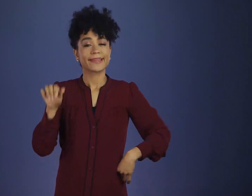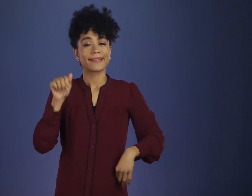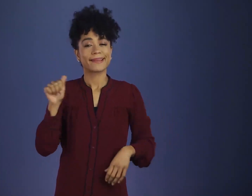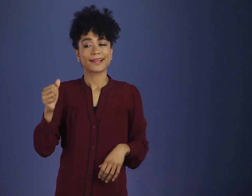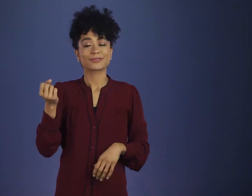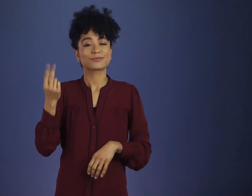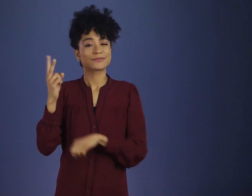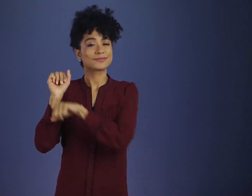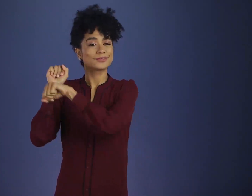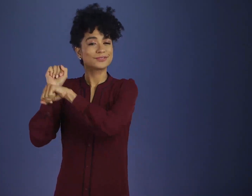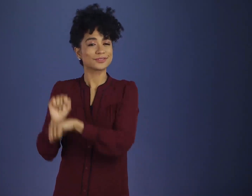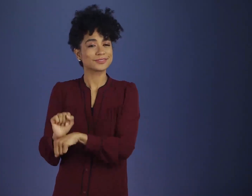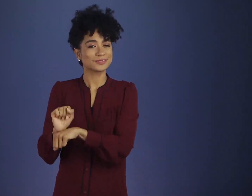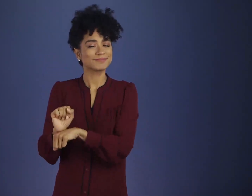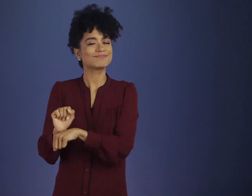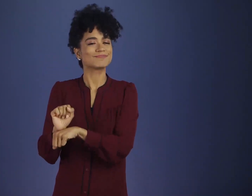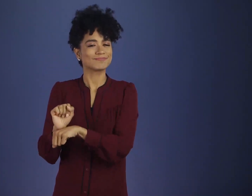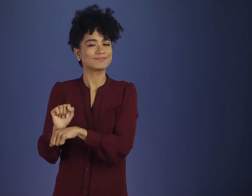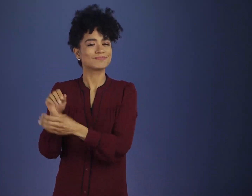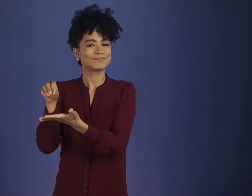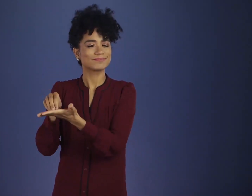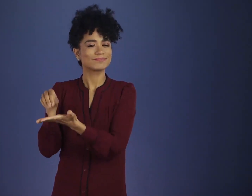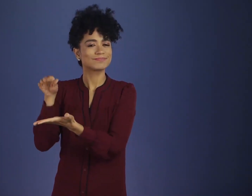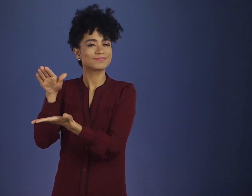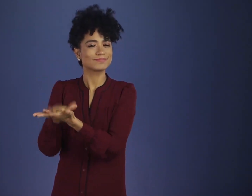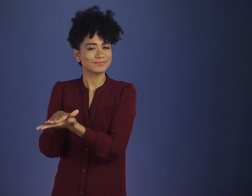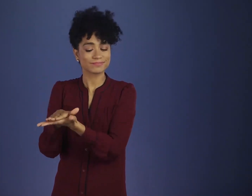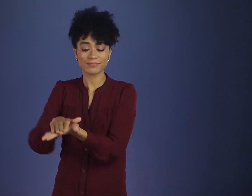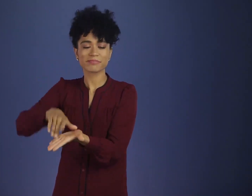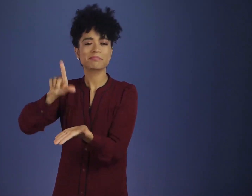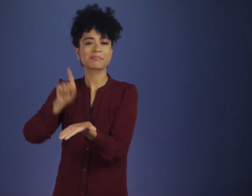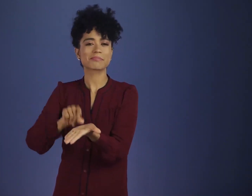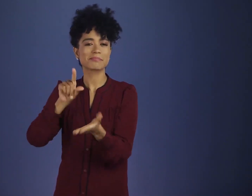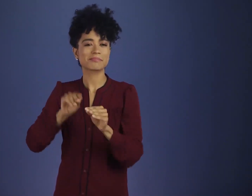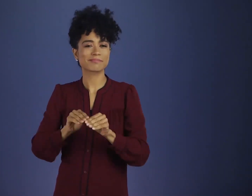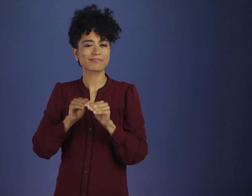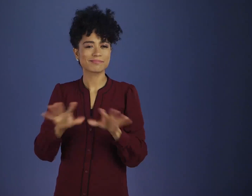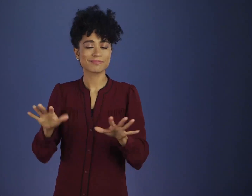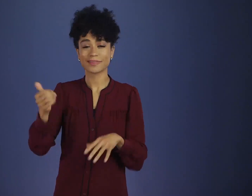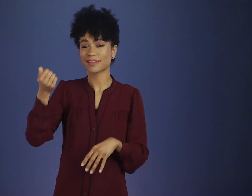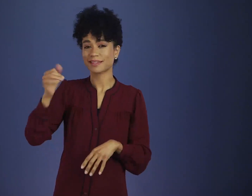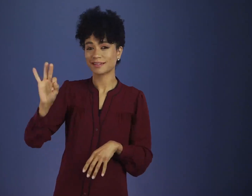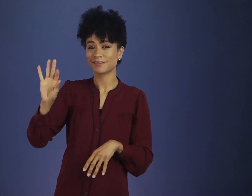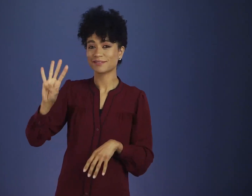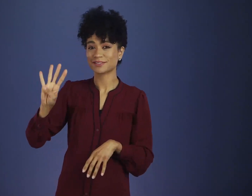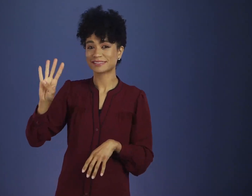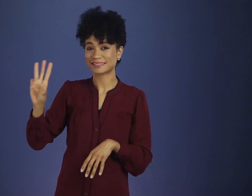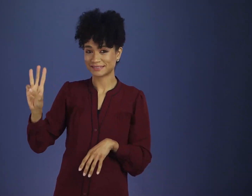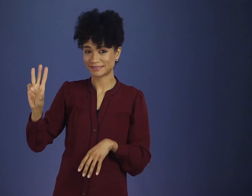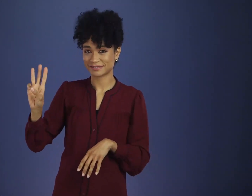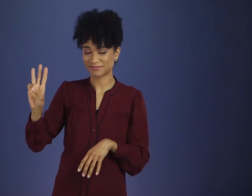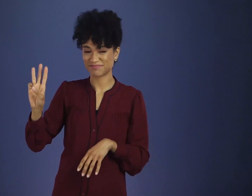It was out of this vast welter of explosive experience that A.A.'s Twelve Traditions took form